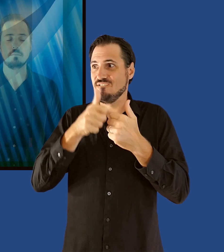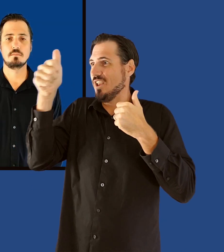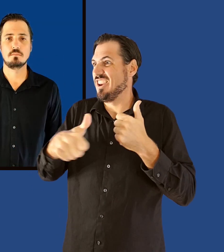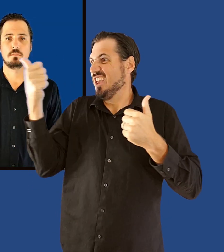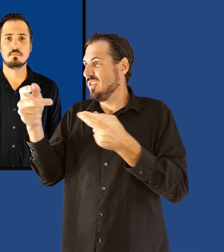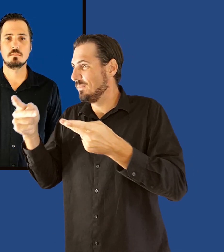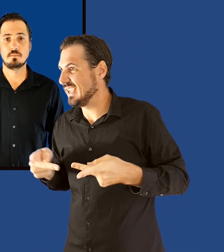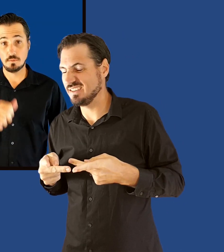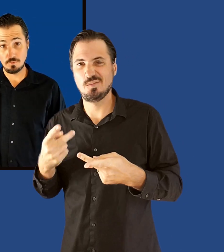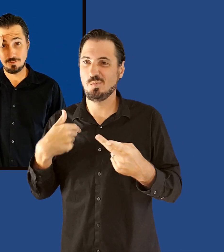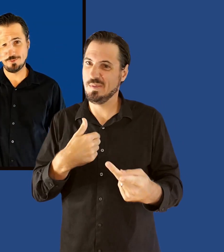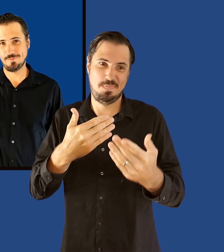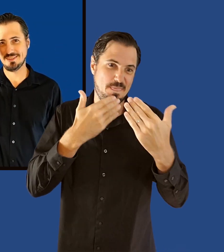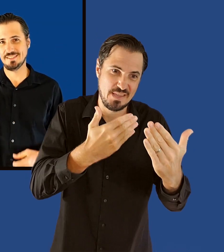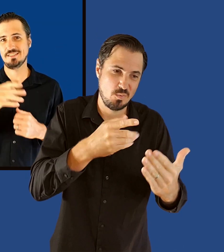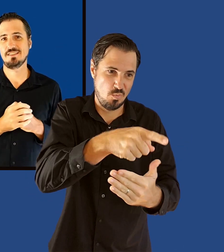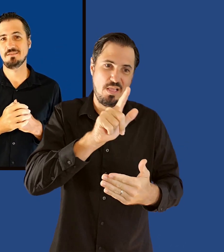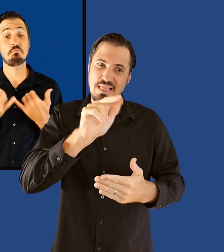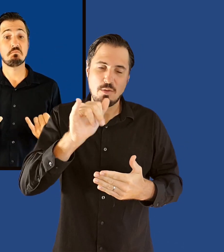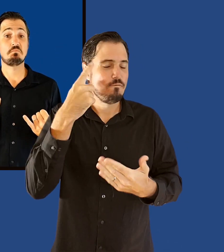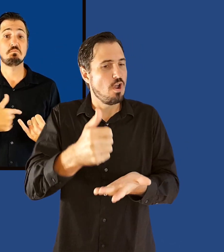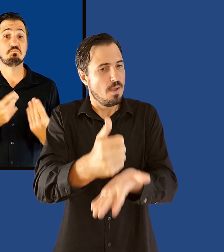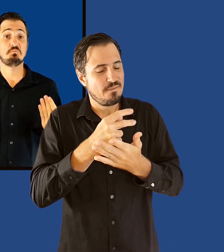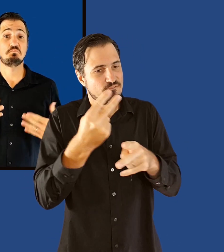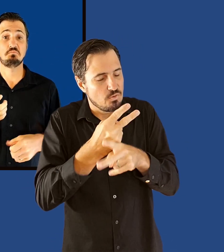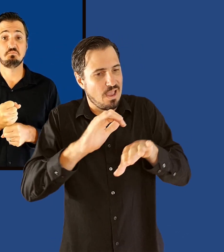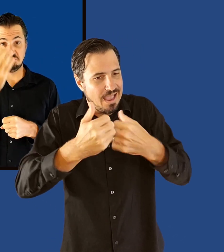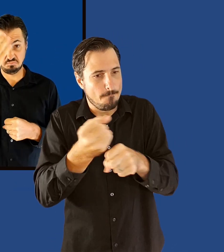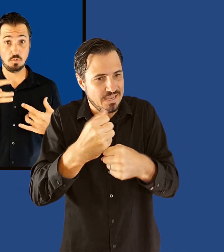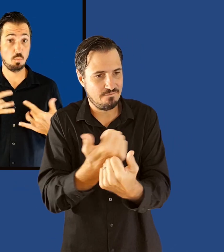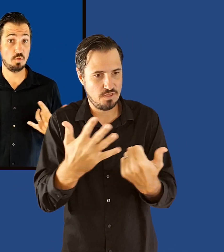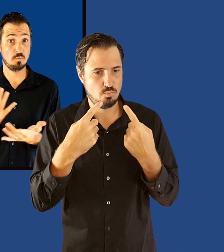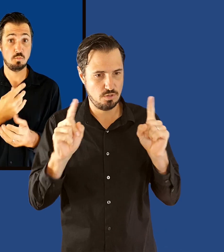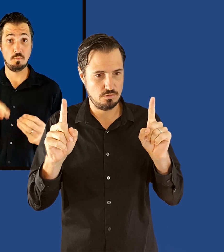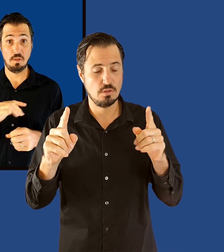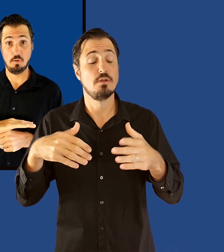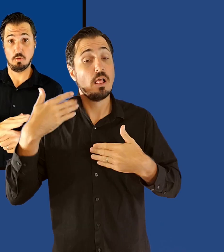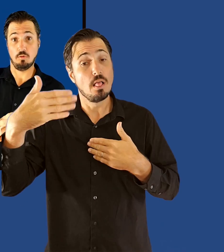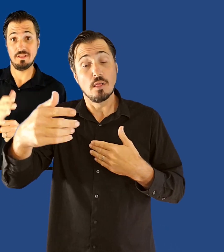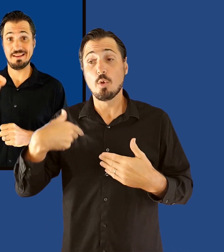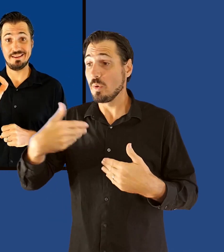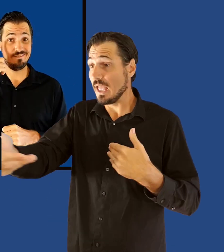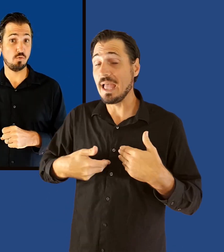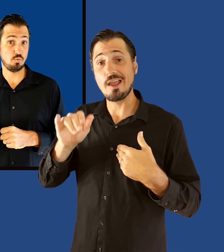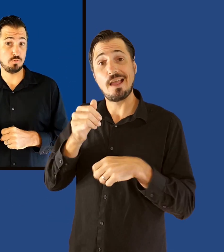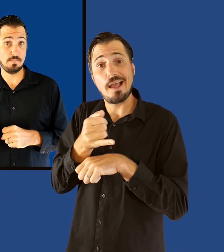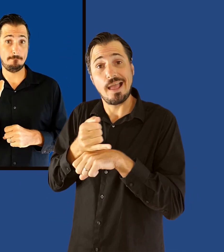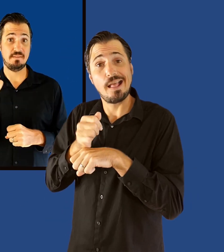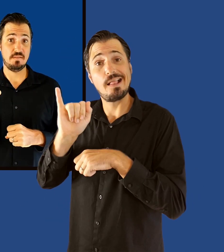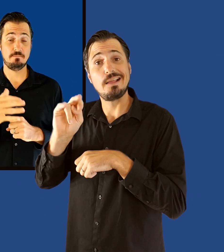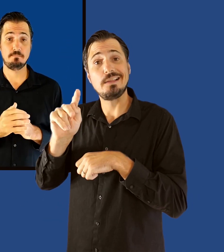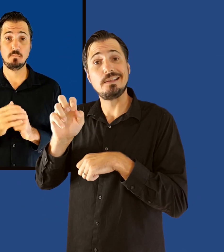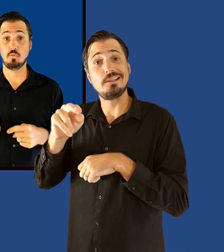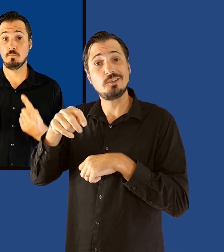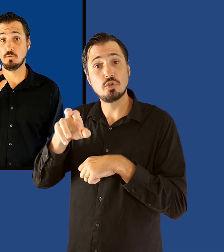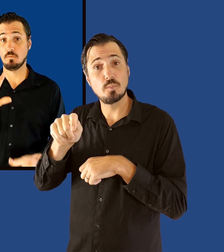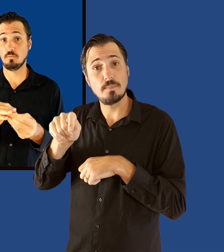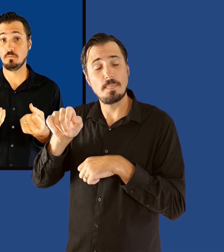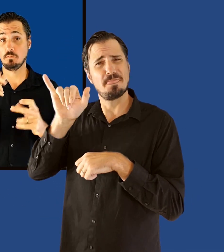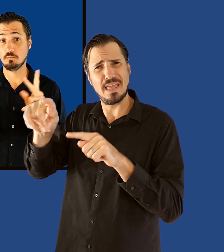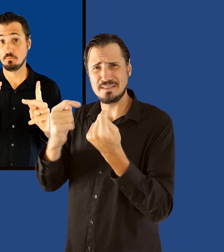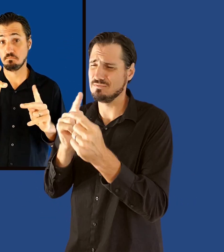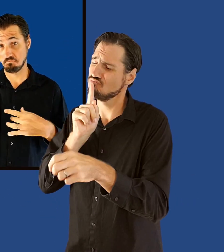Eventually, we were able to hire Isle Interpret. And their team went beyond the call of duty to figure out a way to interpret our COVID-19 updates remotely, seven days a week.